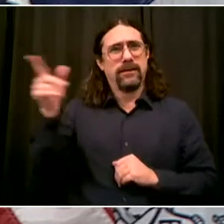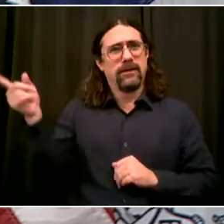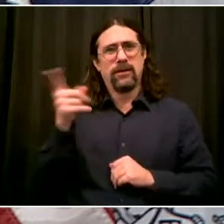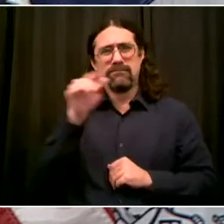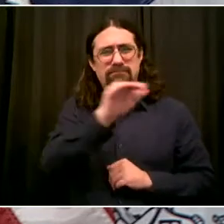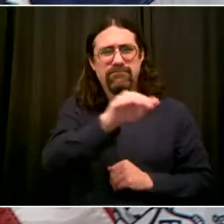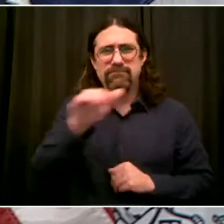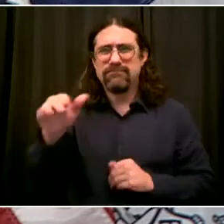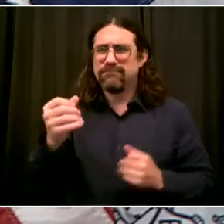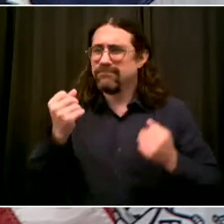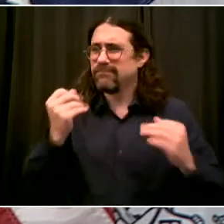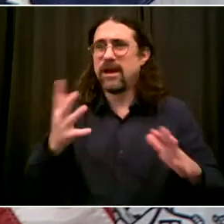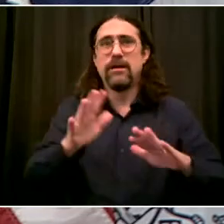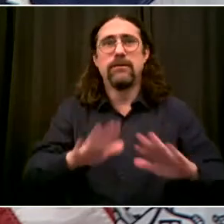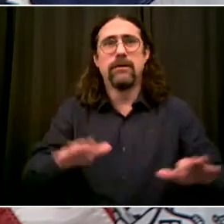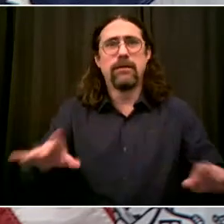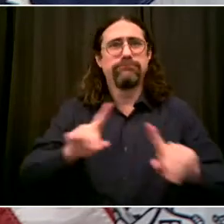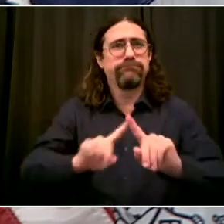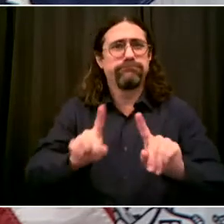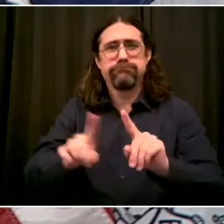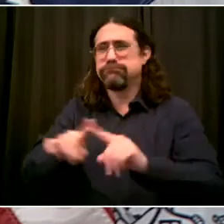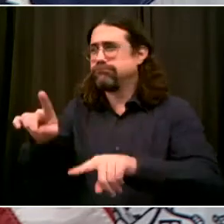ANDNDUT P T THAT FORWARD NO MATTER WWTHA WAS THROWN AT HIMI.